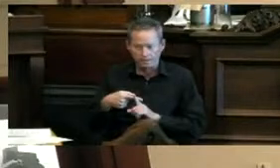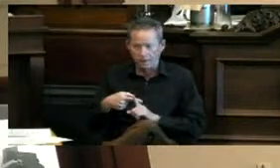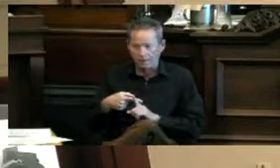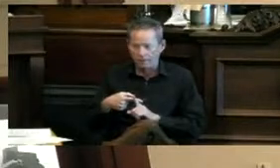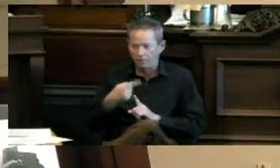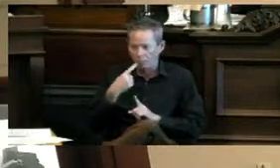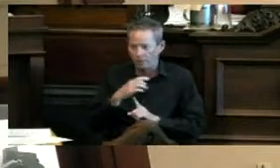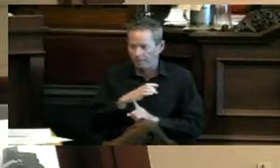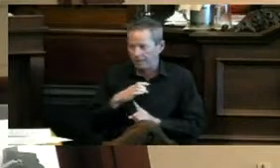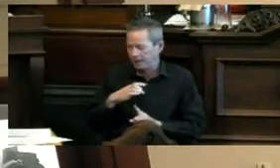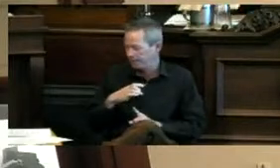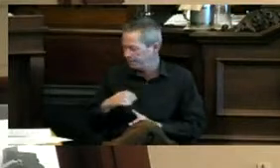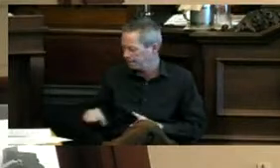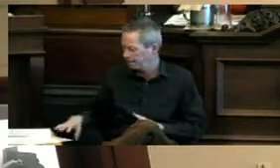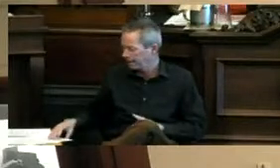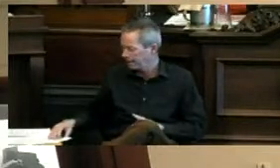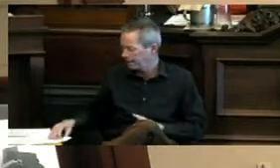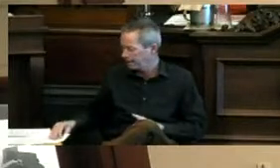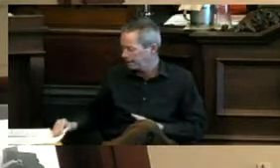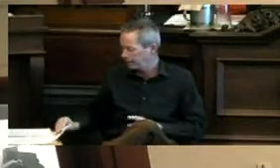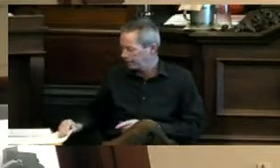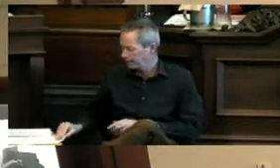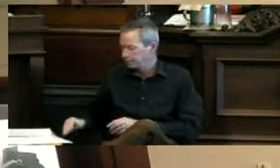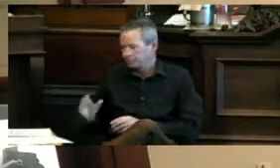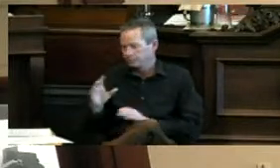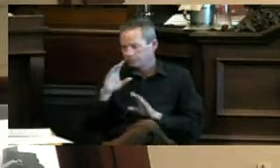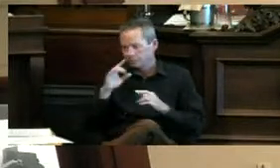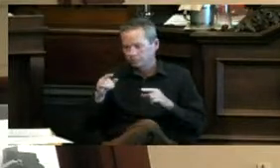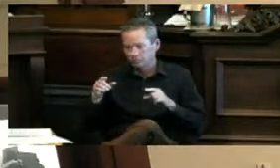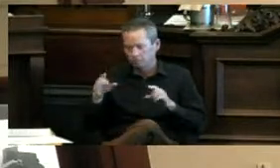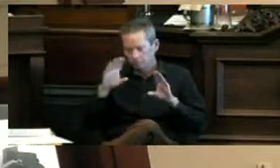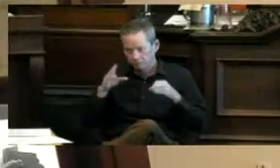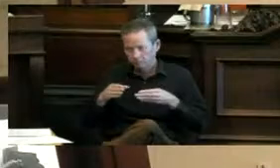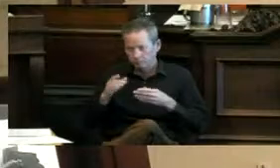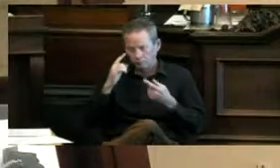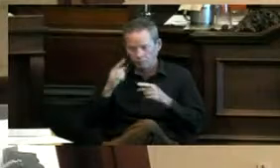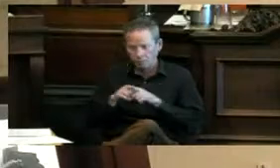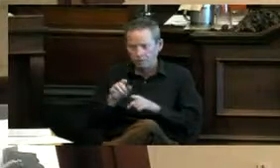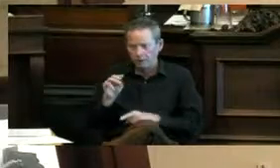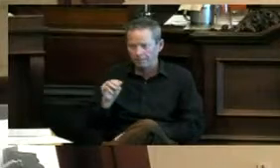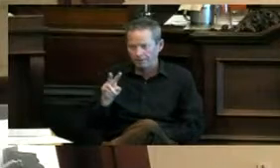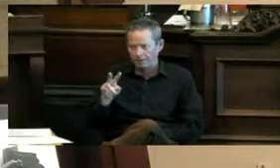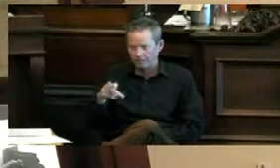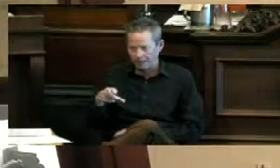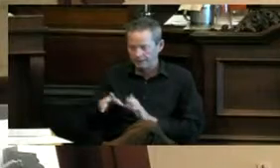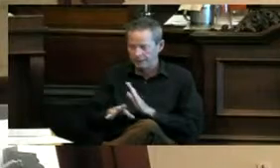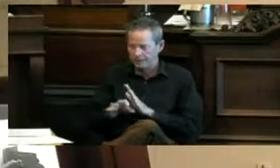will resume chairing the meeting upon his arrival. We do have a presentation this month to the